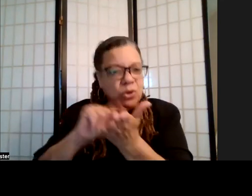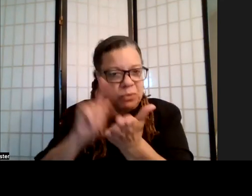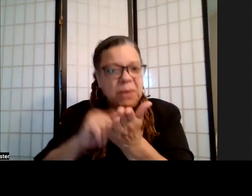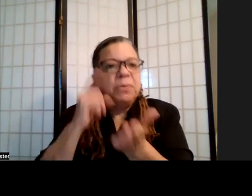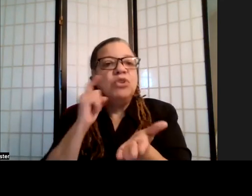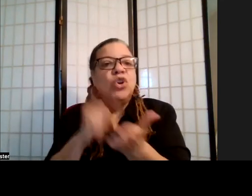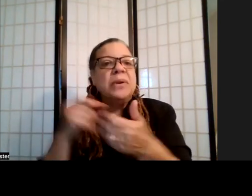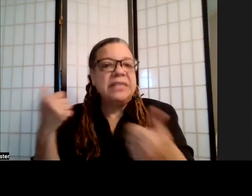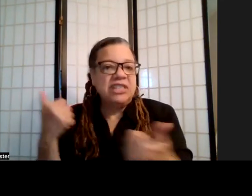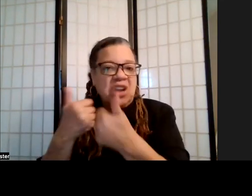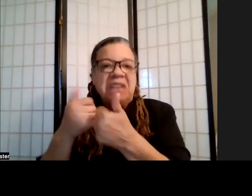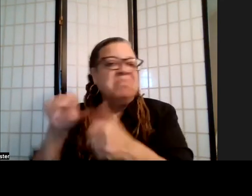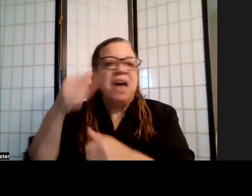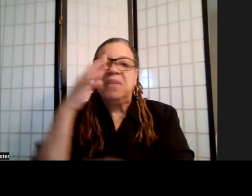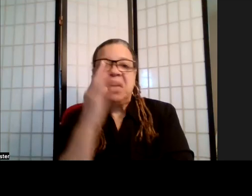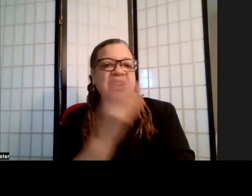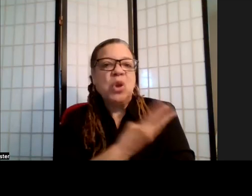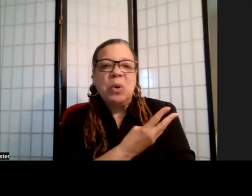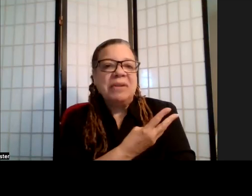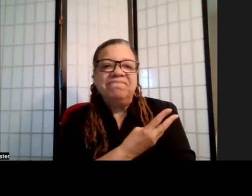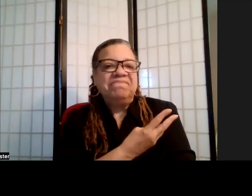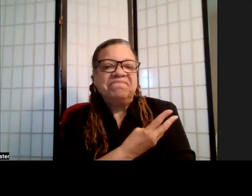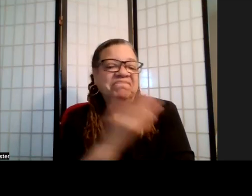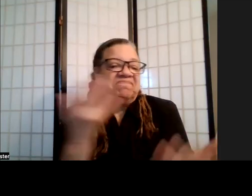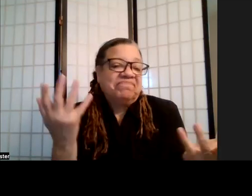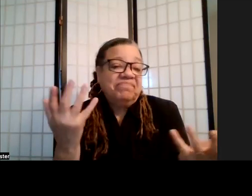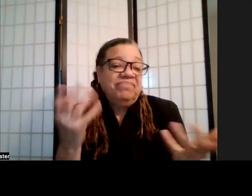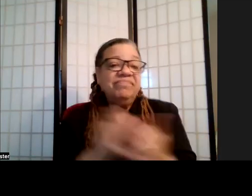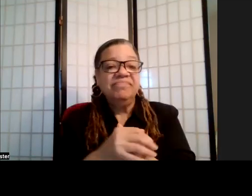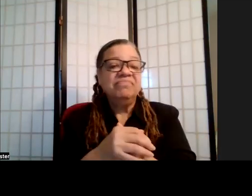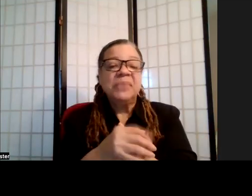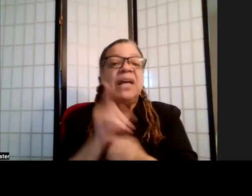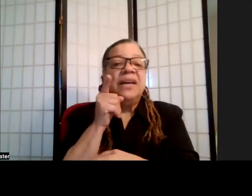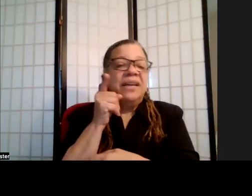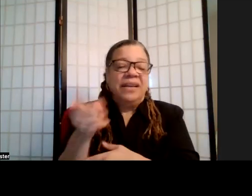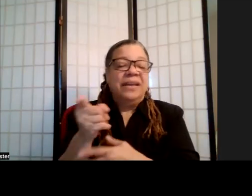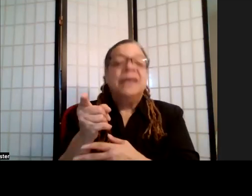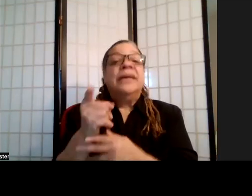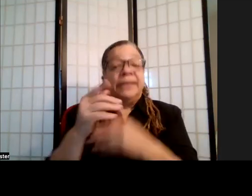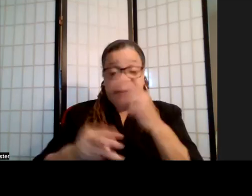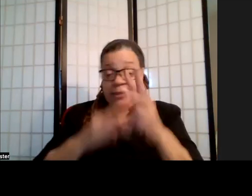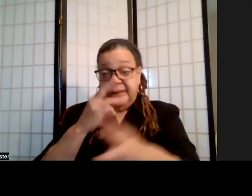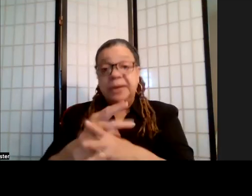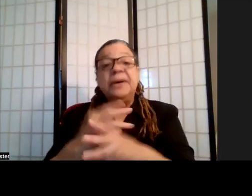but others but other events soon crowded him out, and the world moved on. The lax controls of the